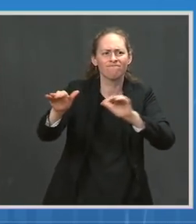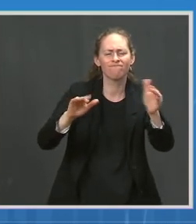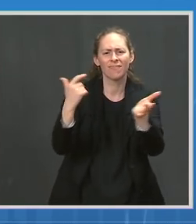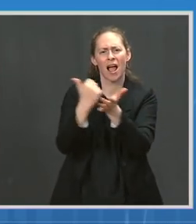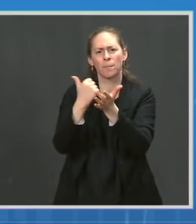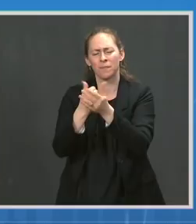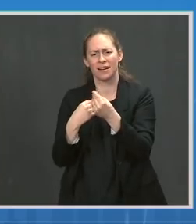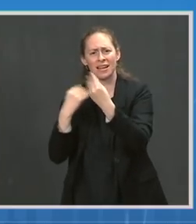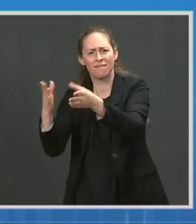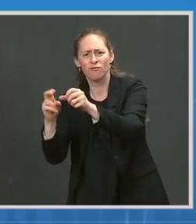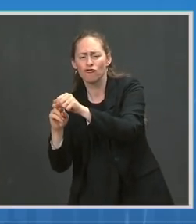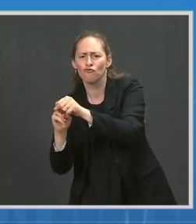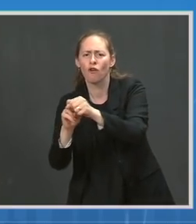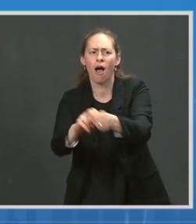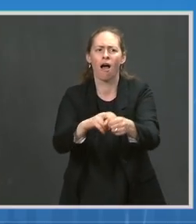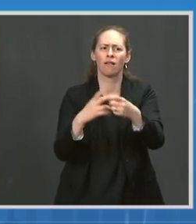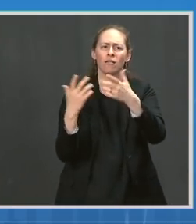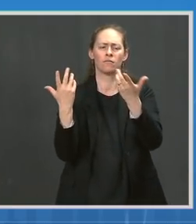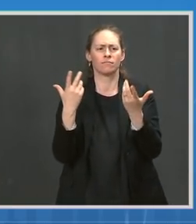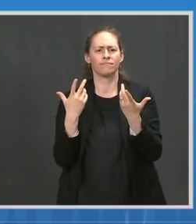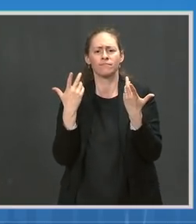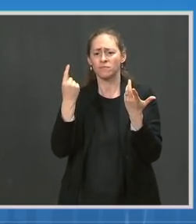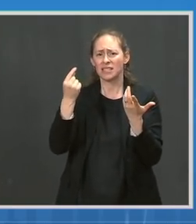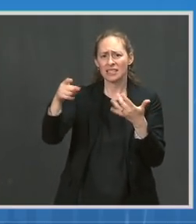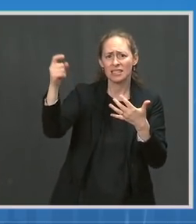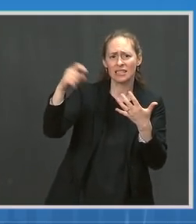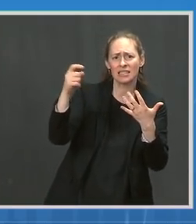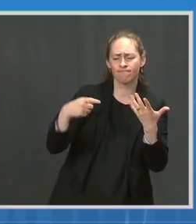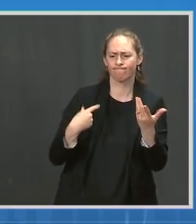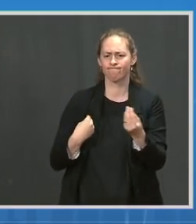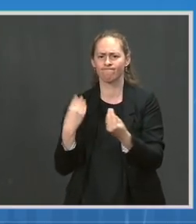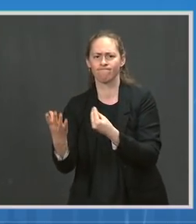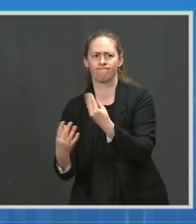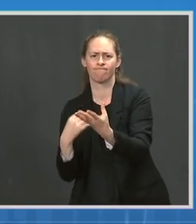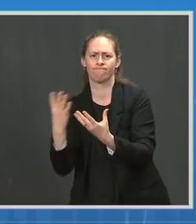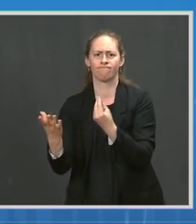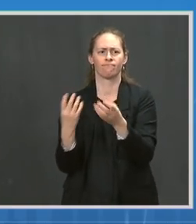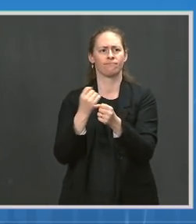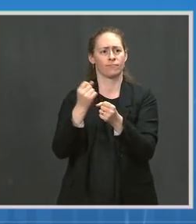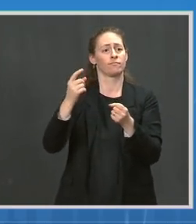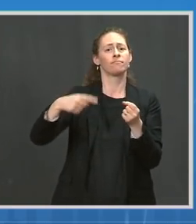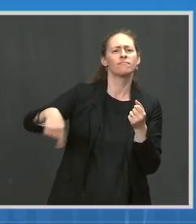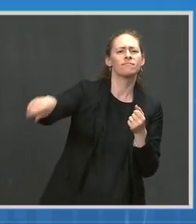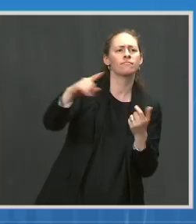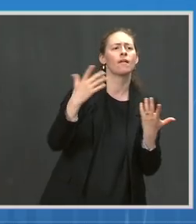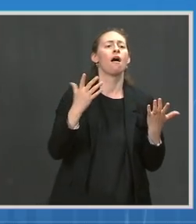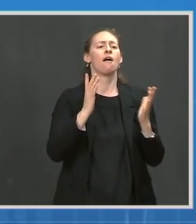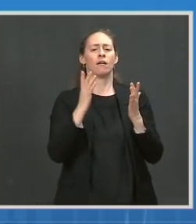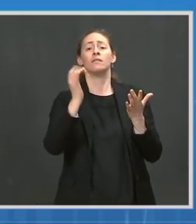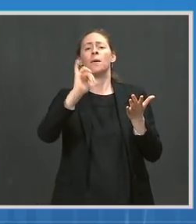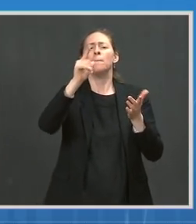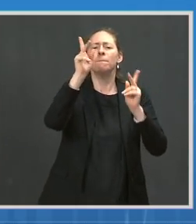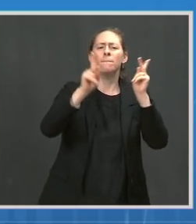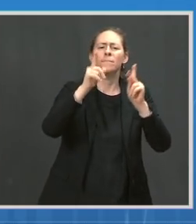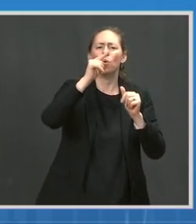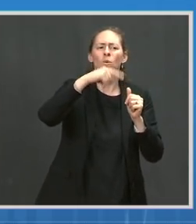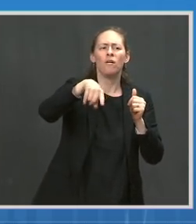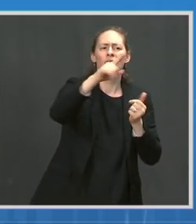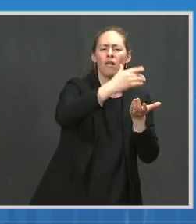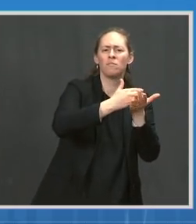And to get resources to healthcare providers serving at-risk populations and to promote equitable distribution of vaccines,